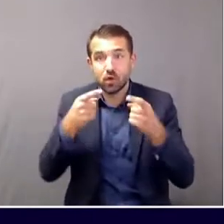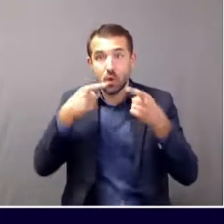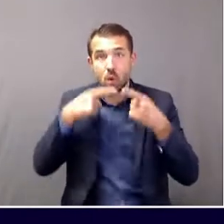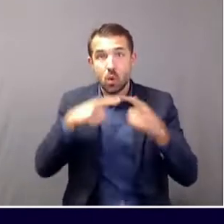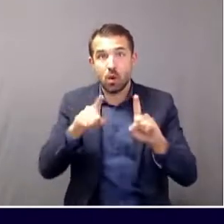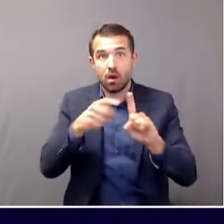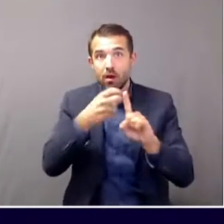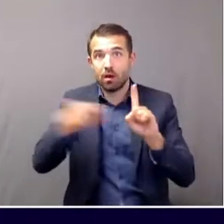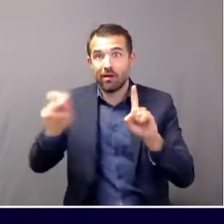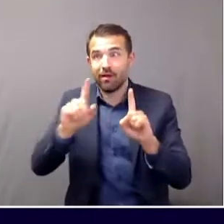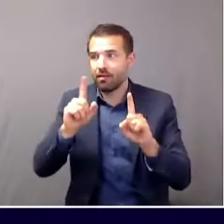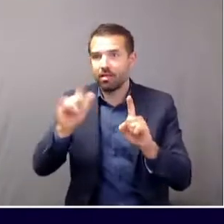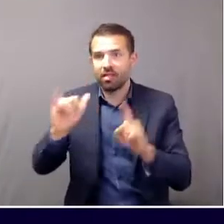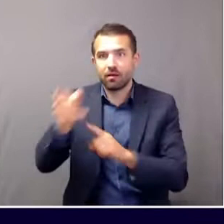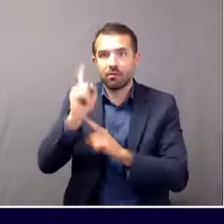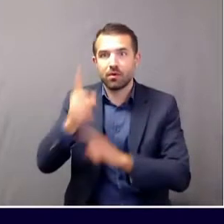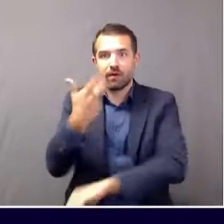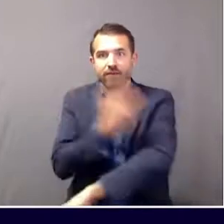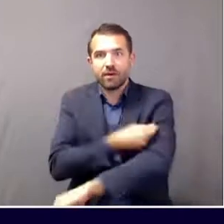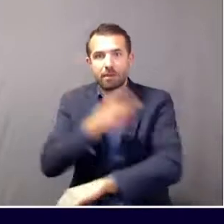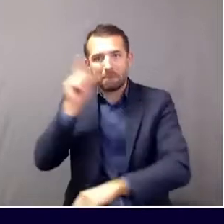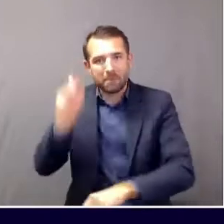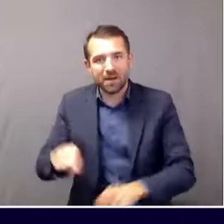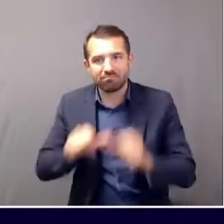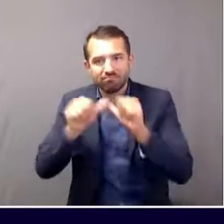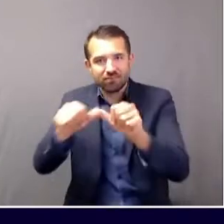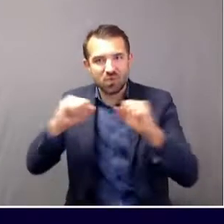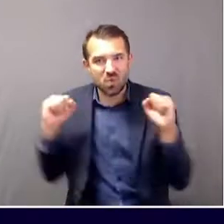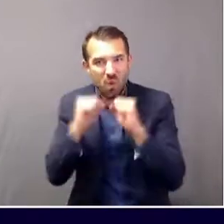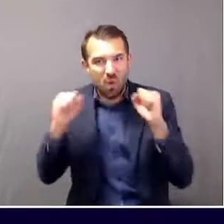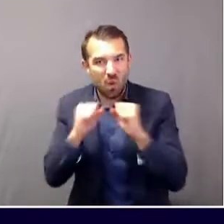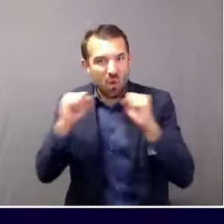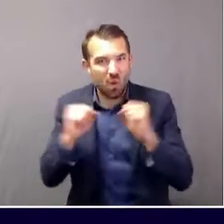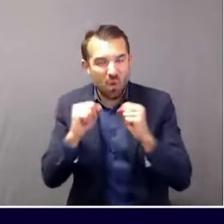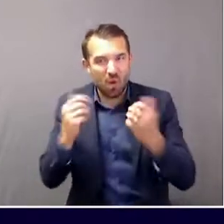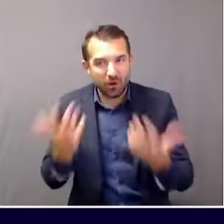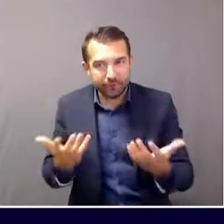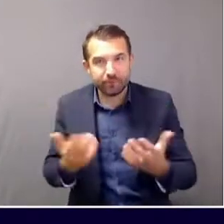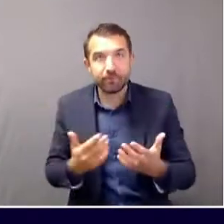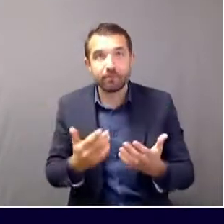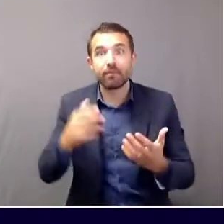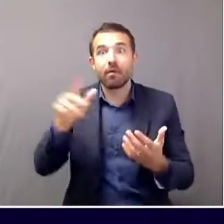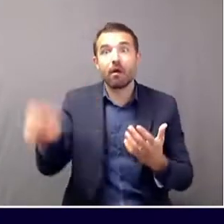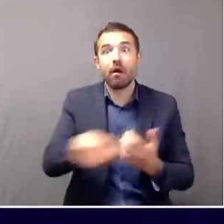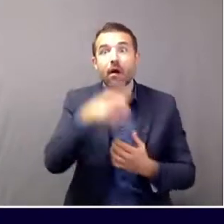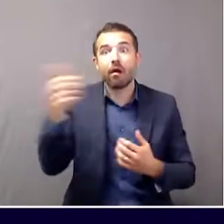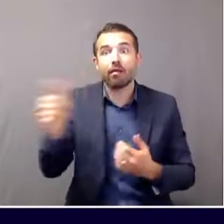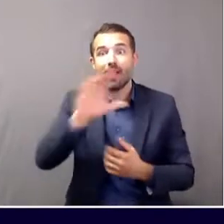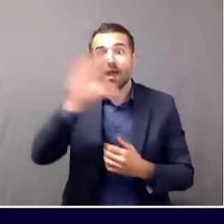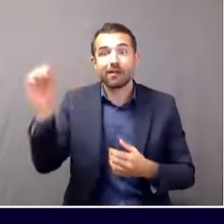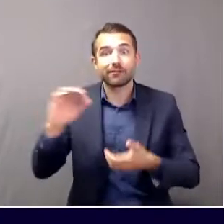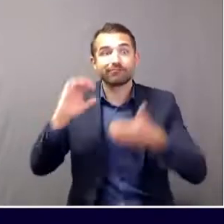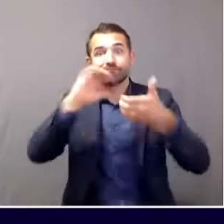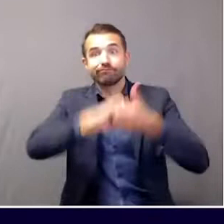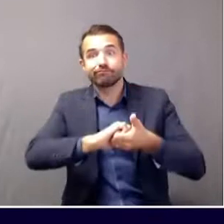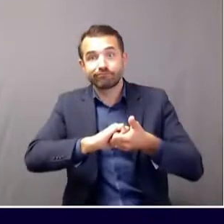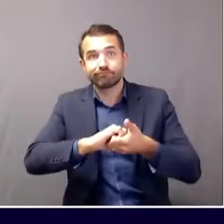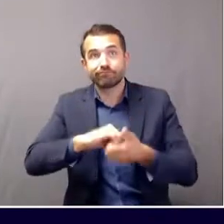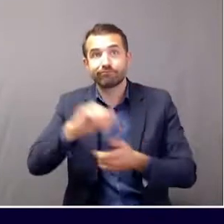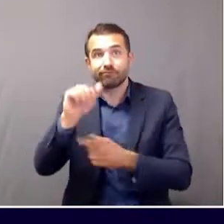investigation is one that's manufactured in partnership